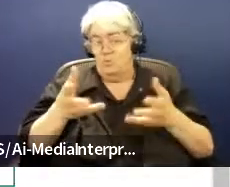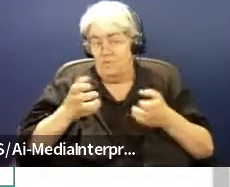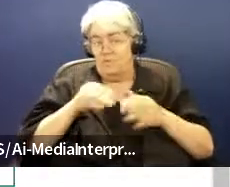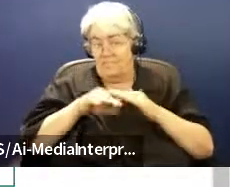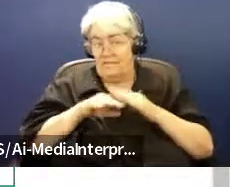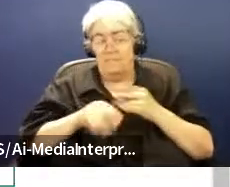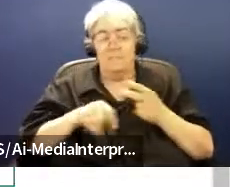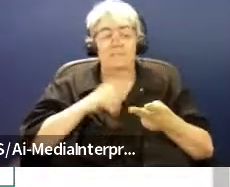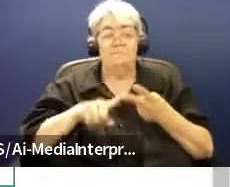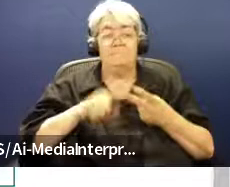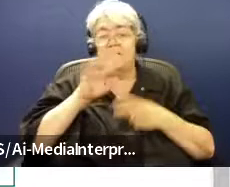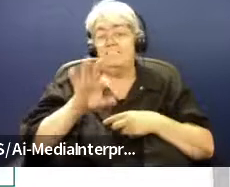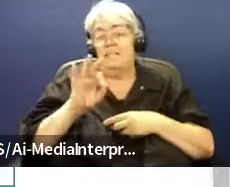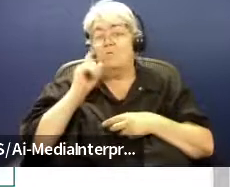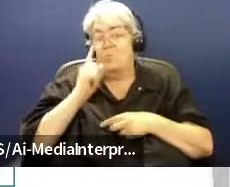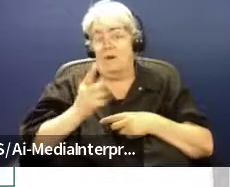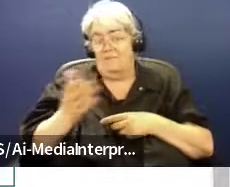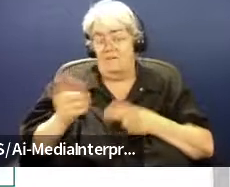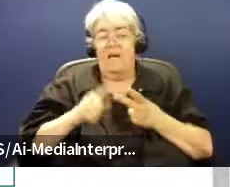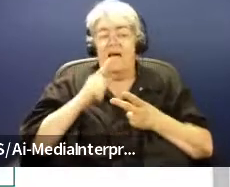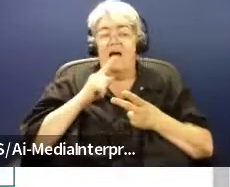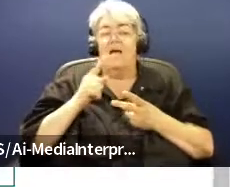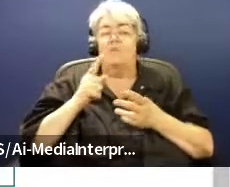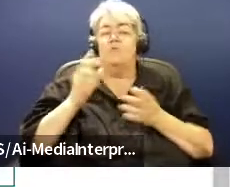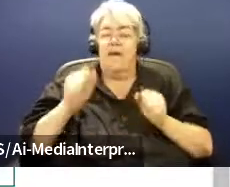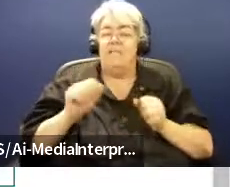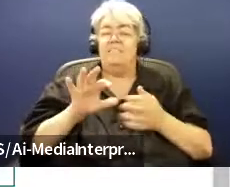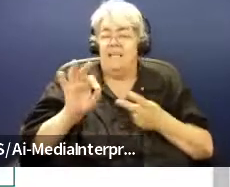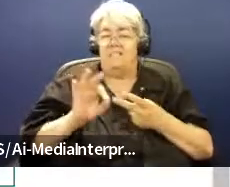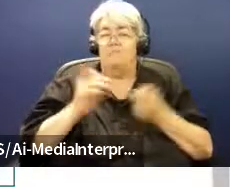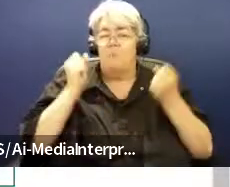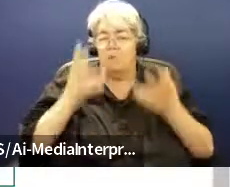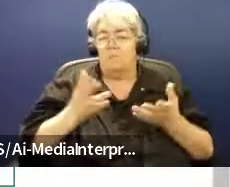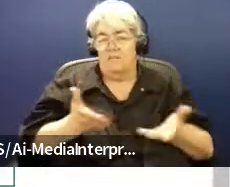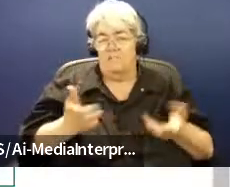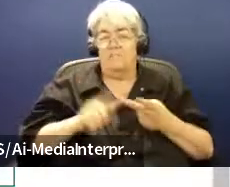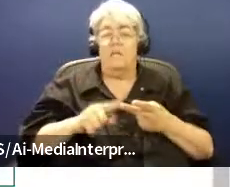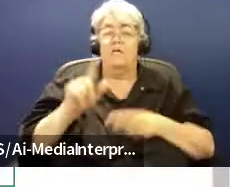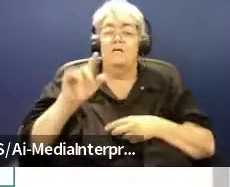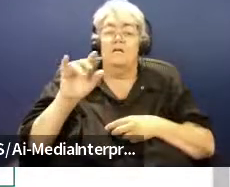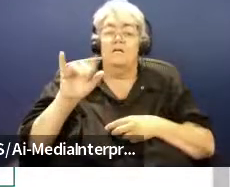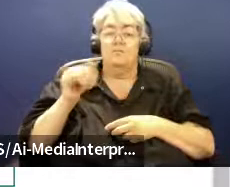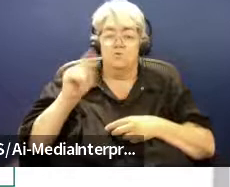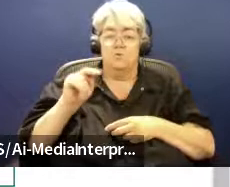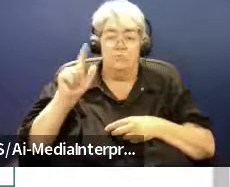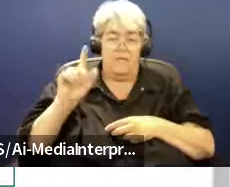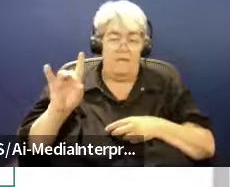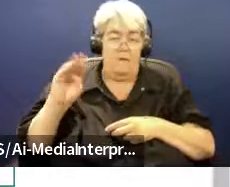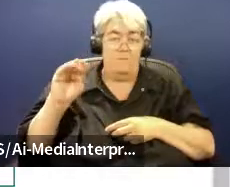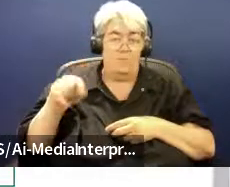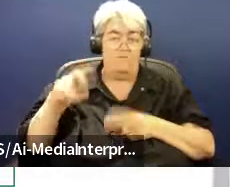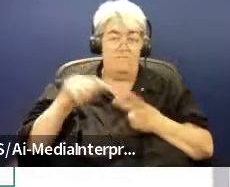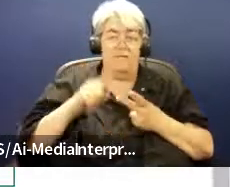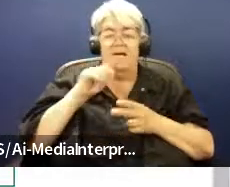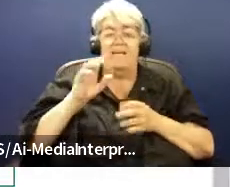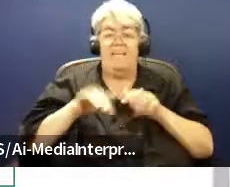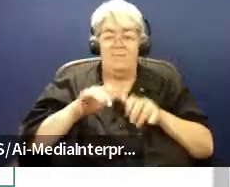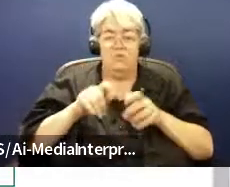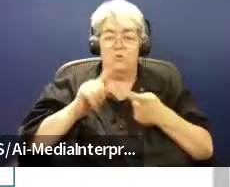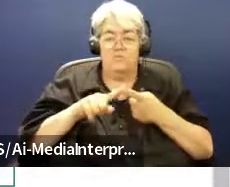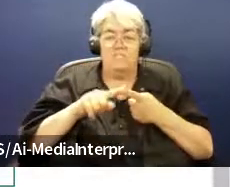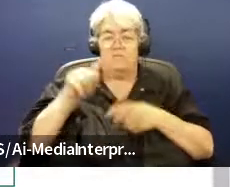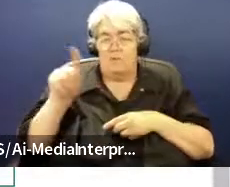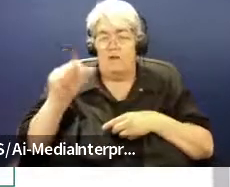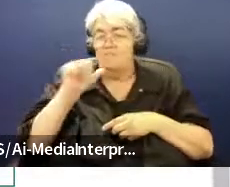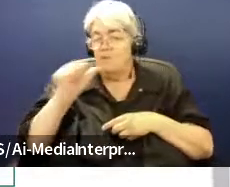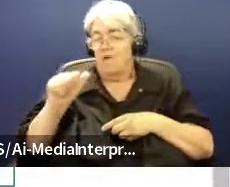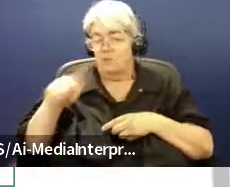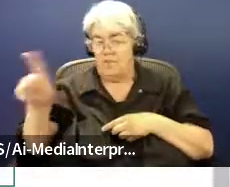but I will continue going through here.